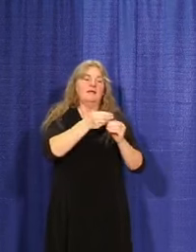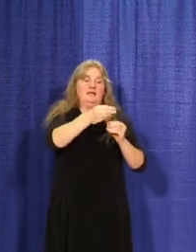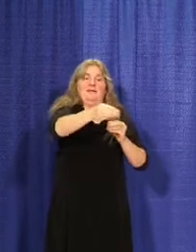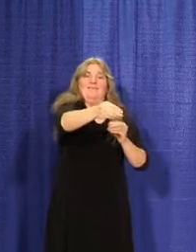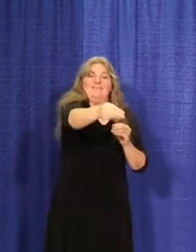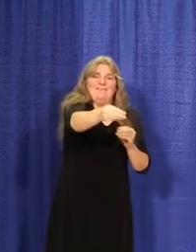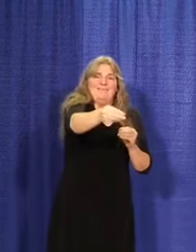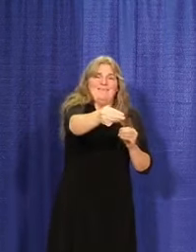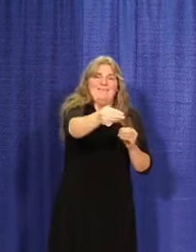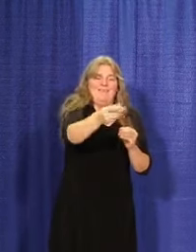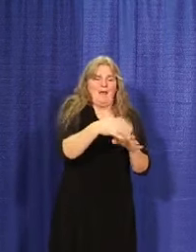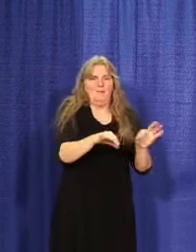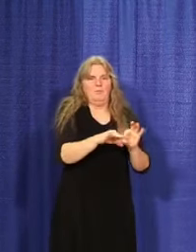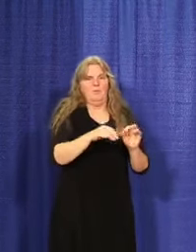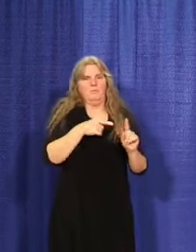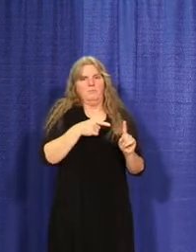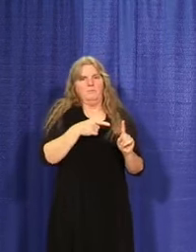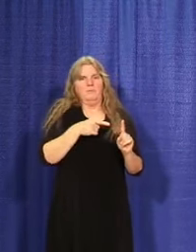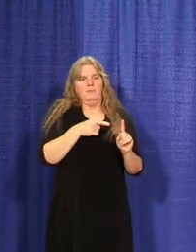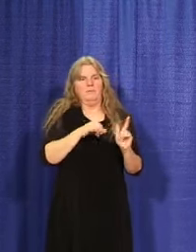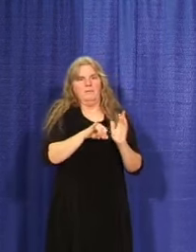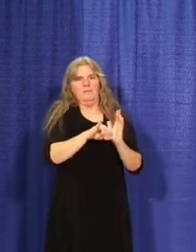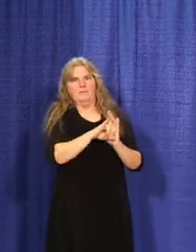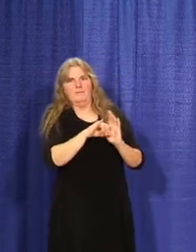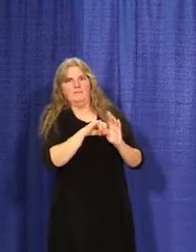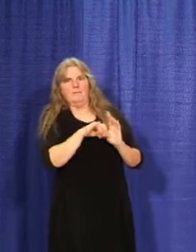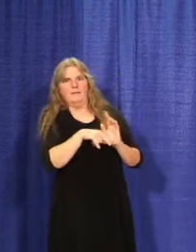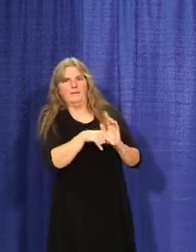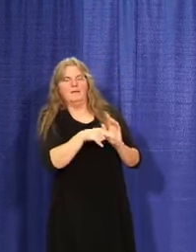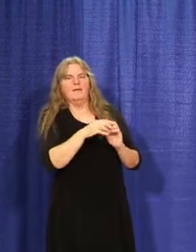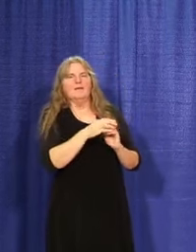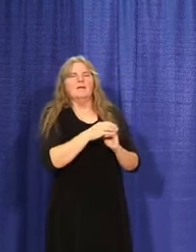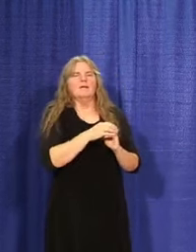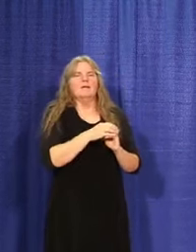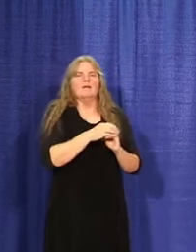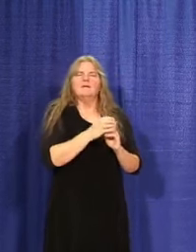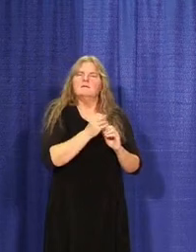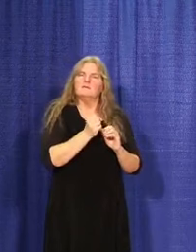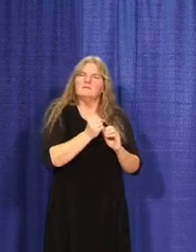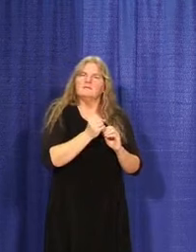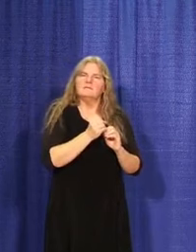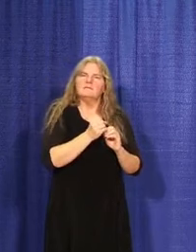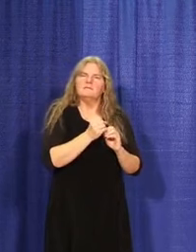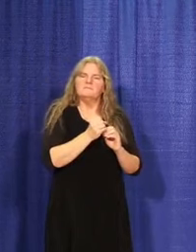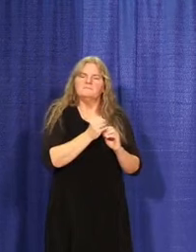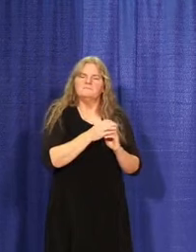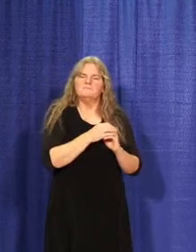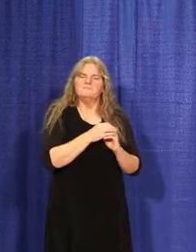confident conclusions about what was going on, that it becomes really an academic question of